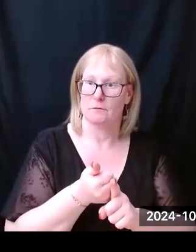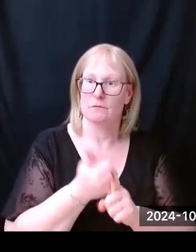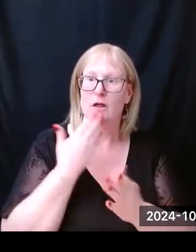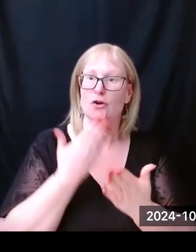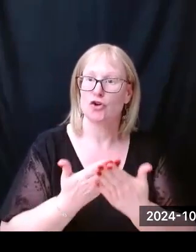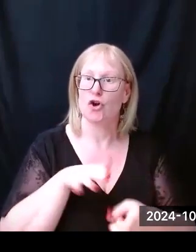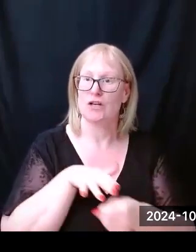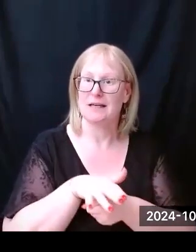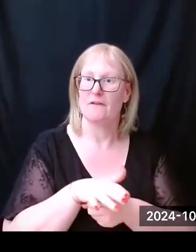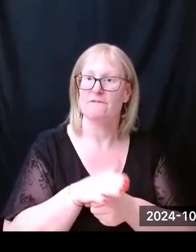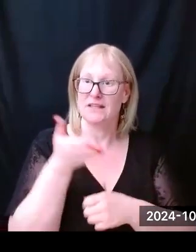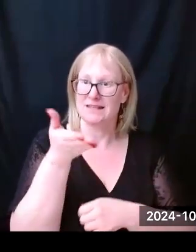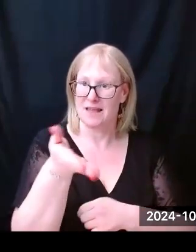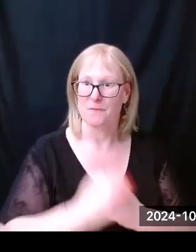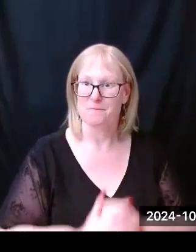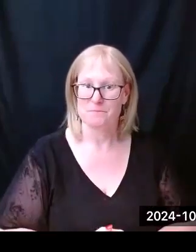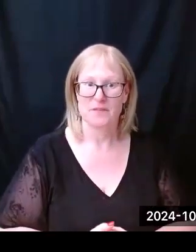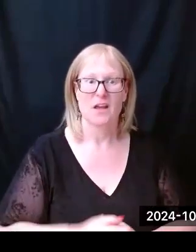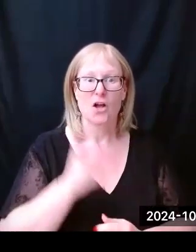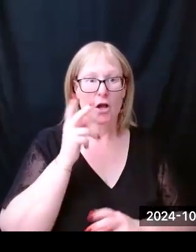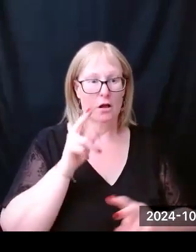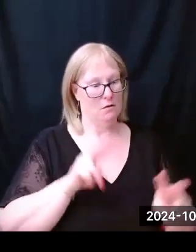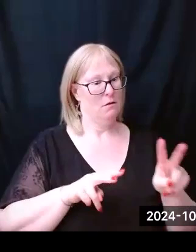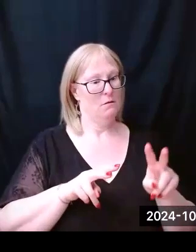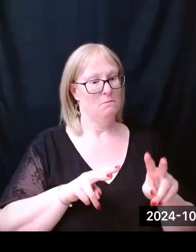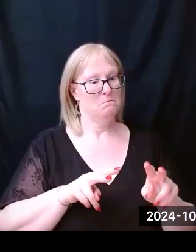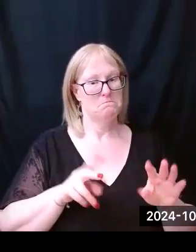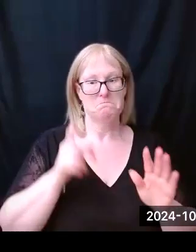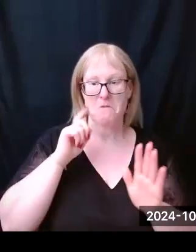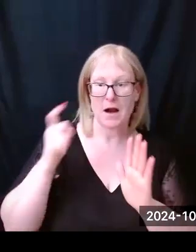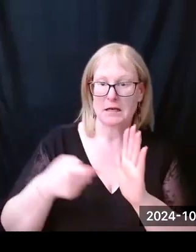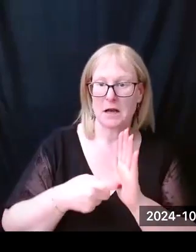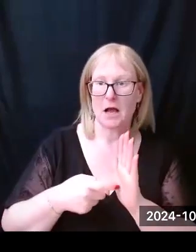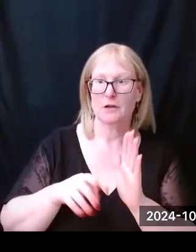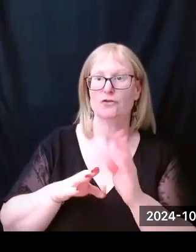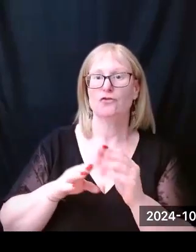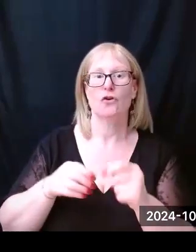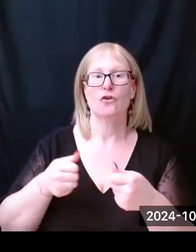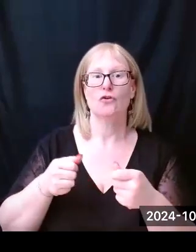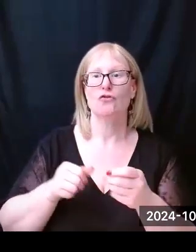Look for growth opportunities. This is the hardest part. We are all tired.